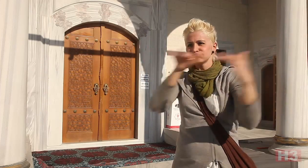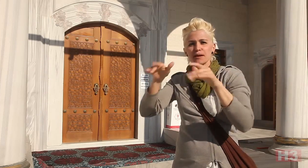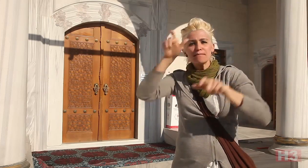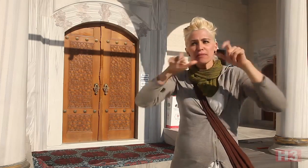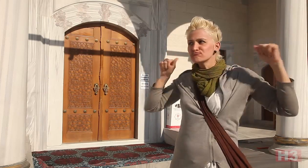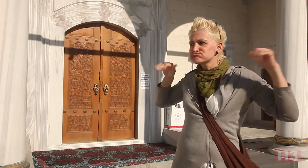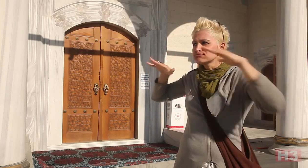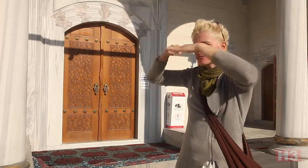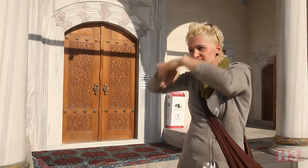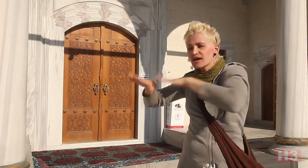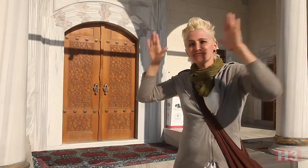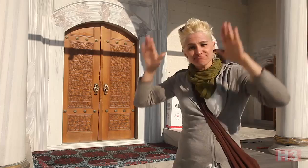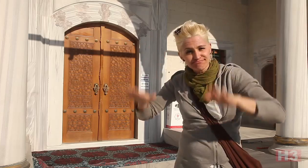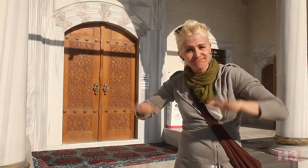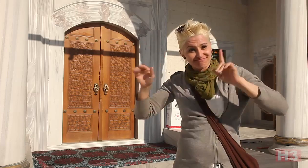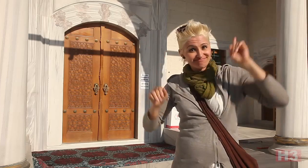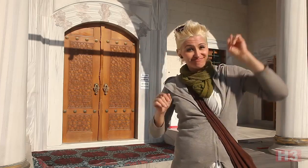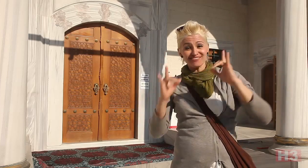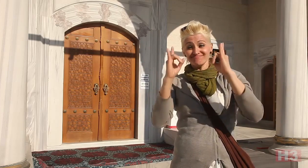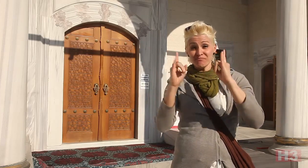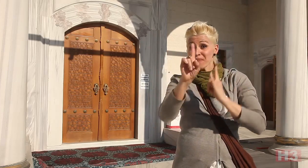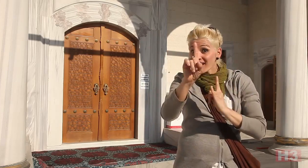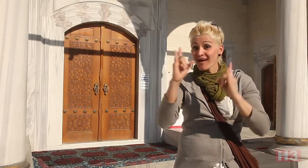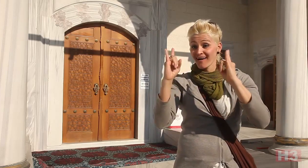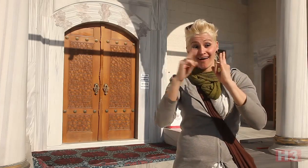People would come physically to the mosque to pray.